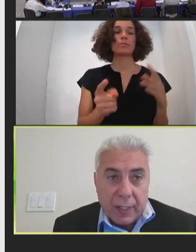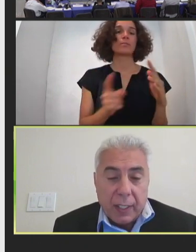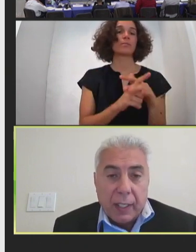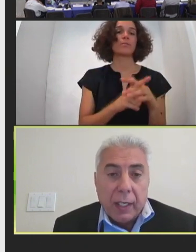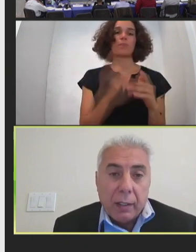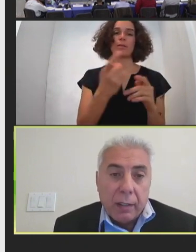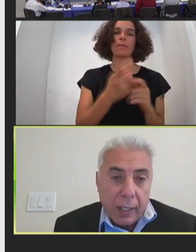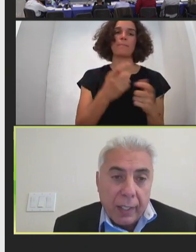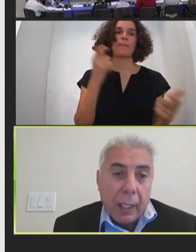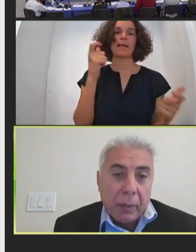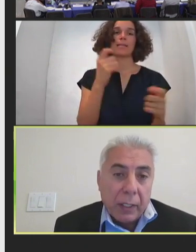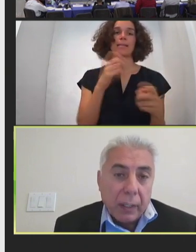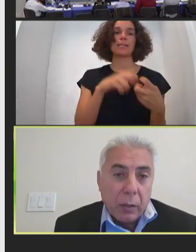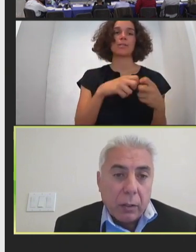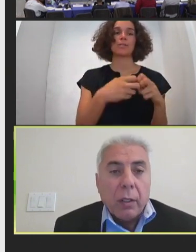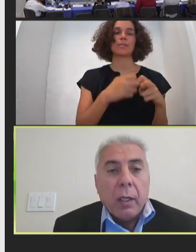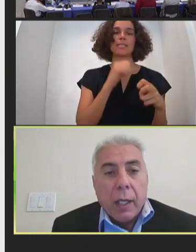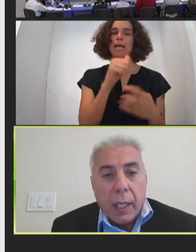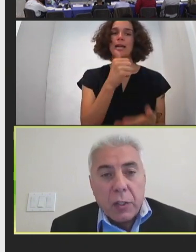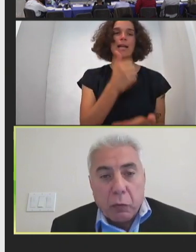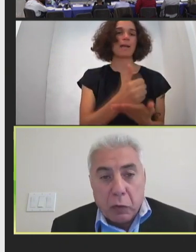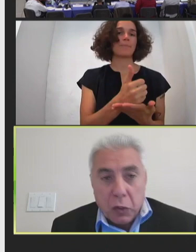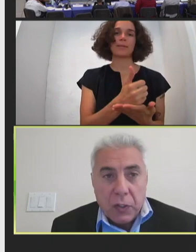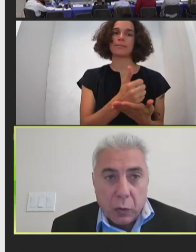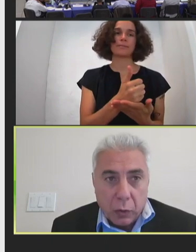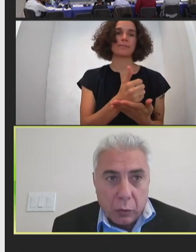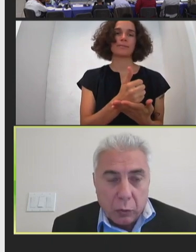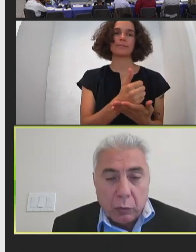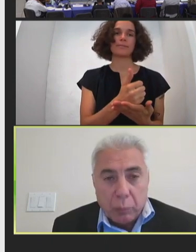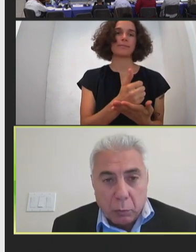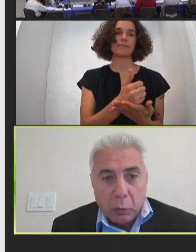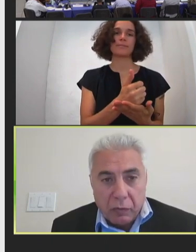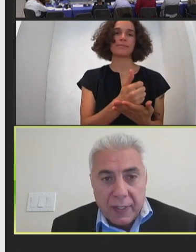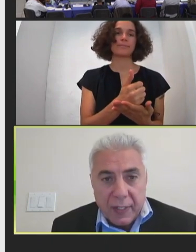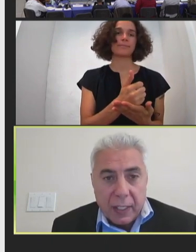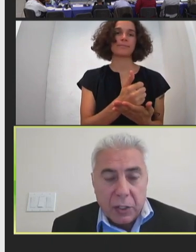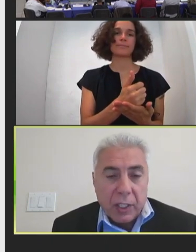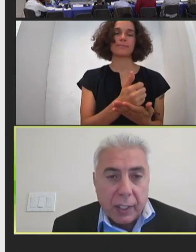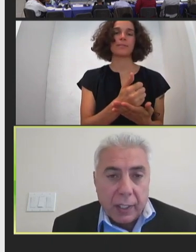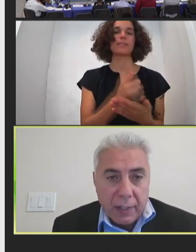really not helping the health officials in order to promote vaccination and increase